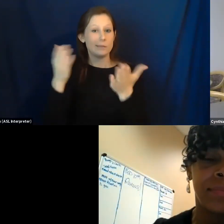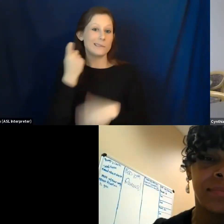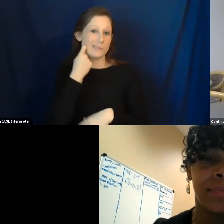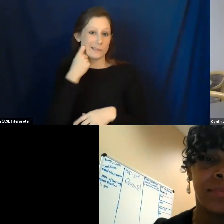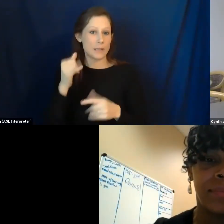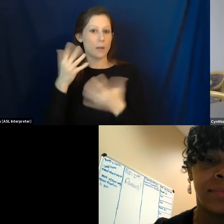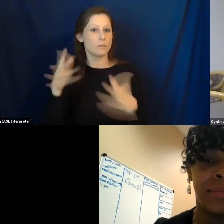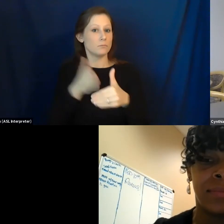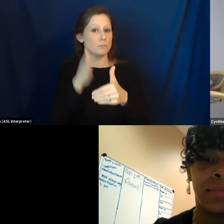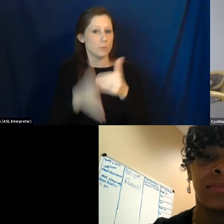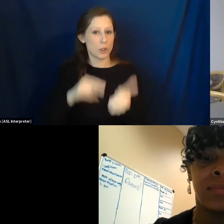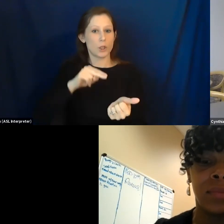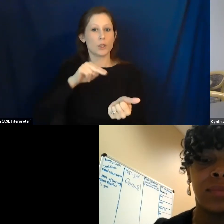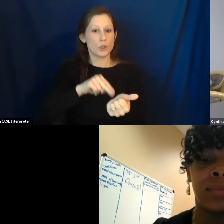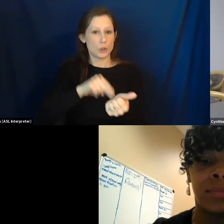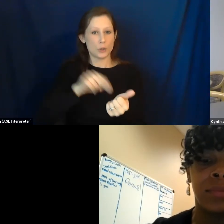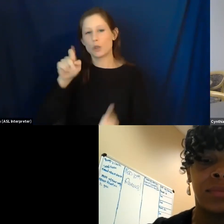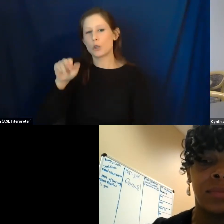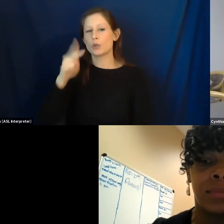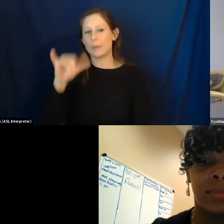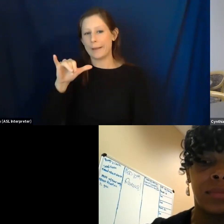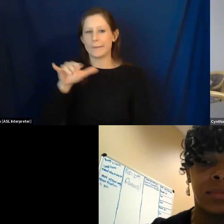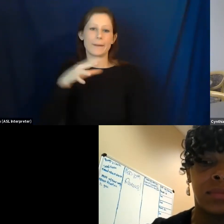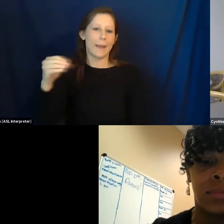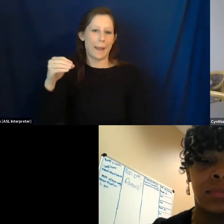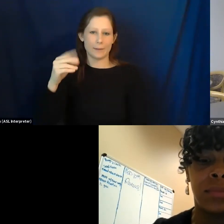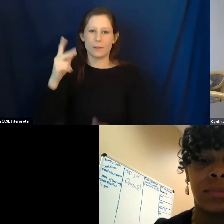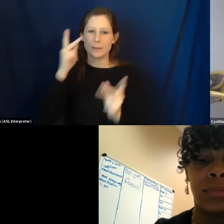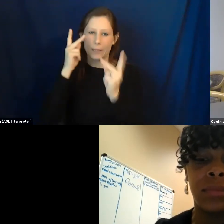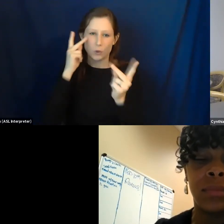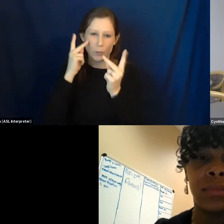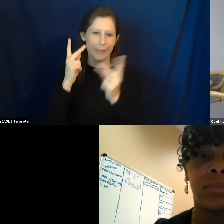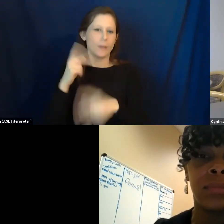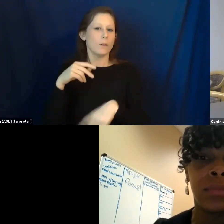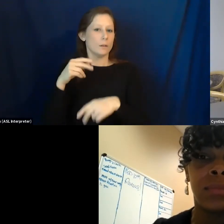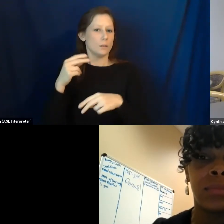and sensory friendly room and continues to monitor its use and success. She also develops